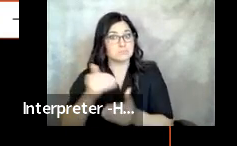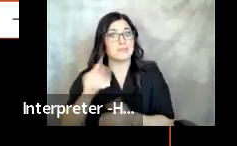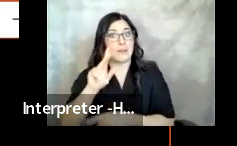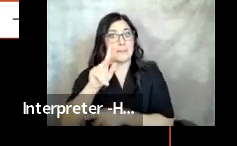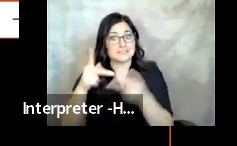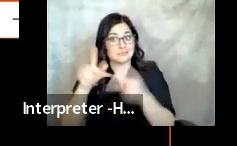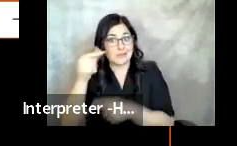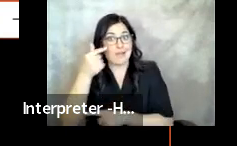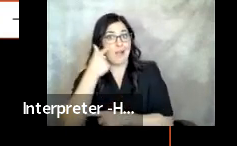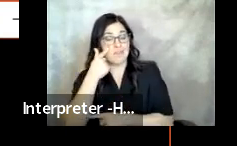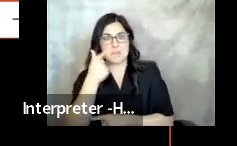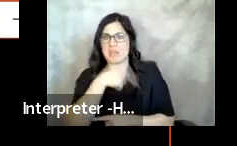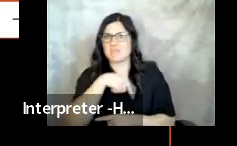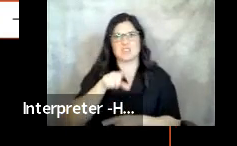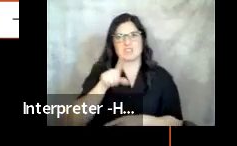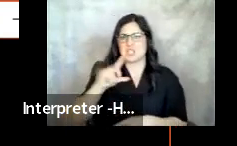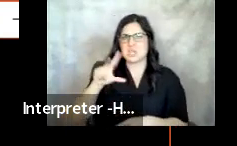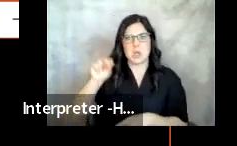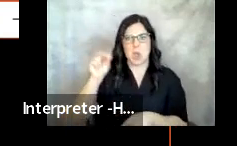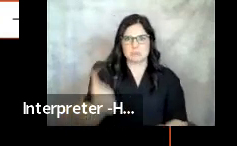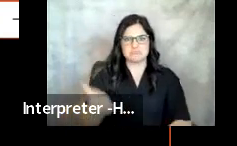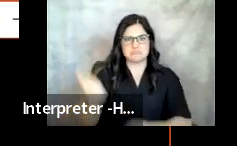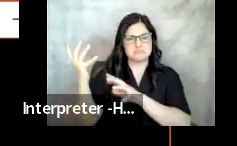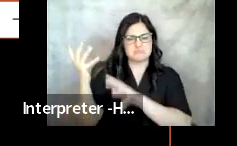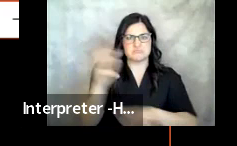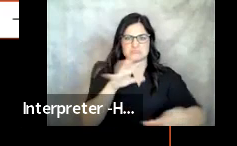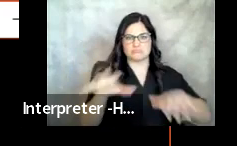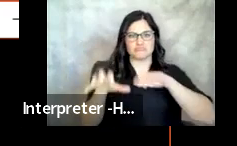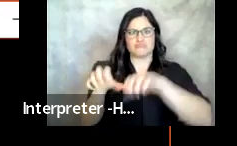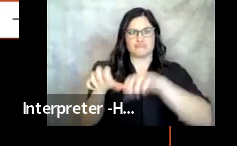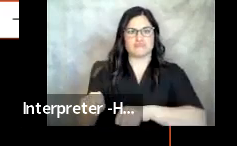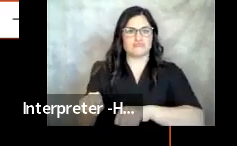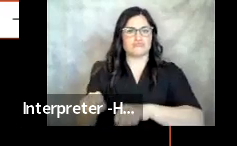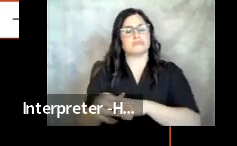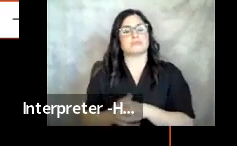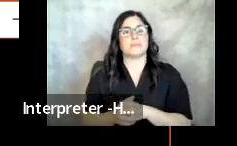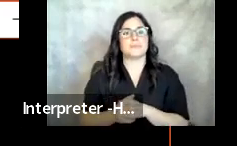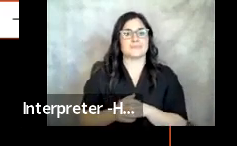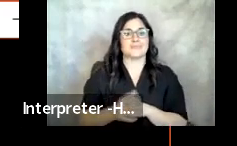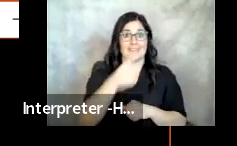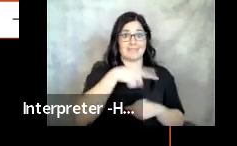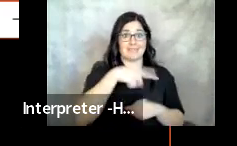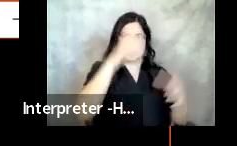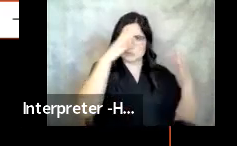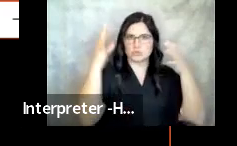Was a veritable overthrow of civilization. In the South. In their. Determination to put the white south.